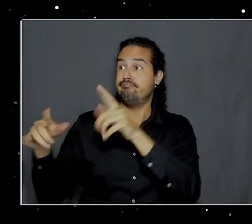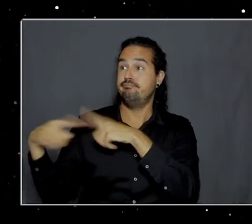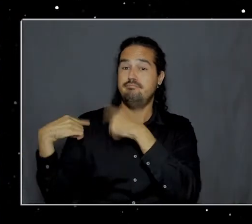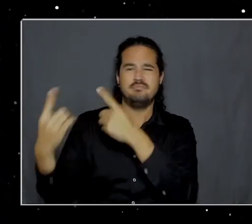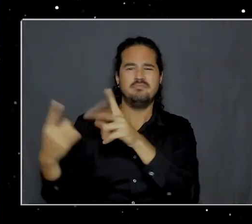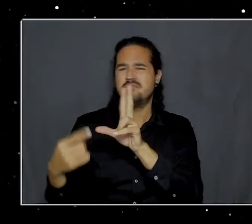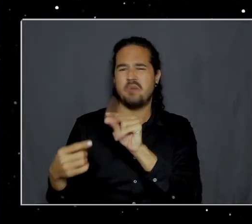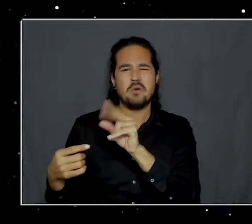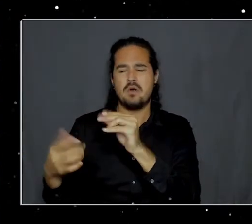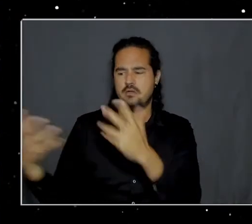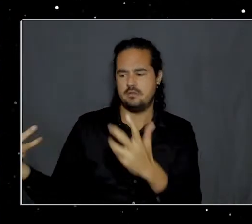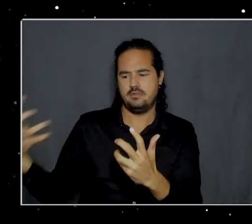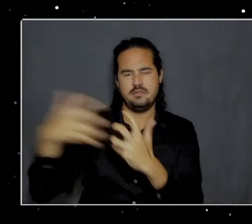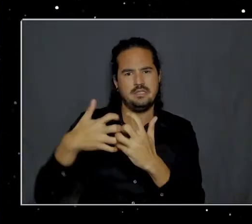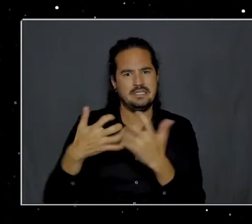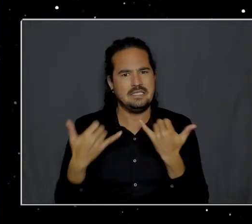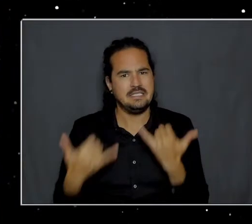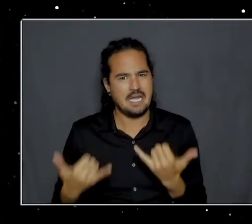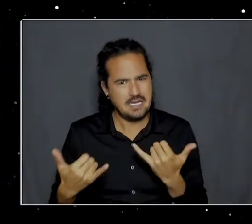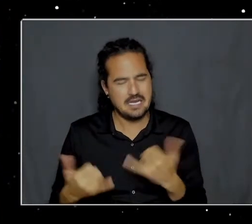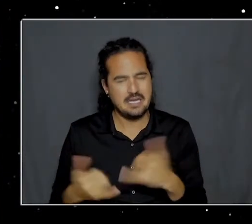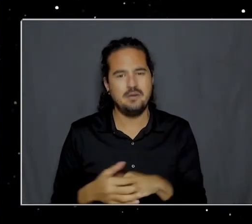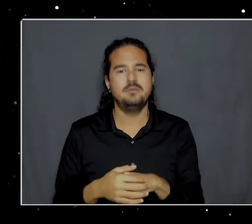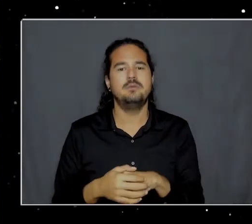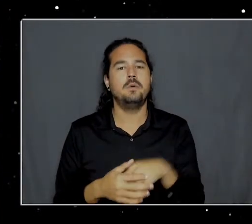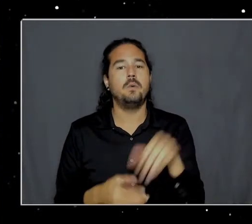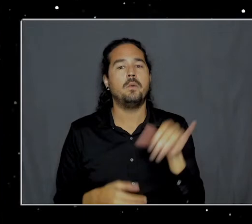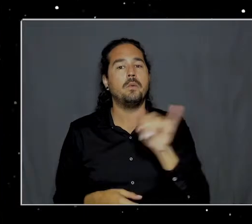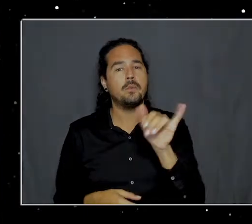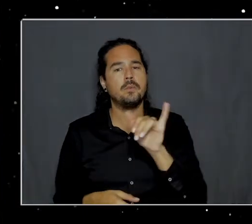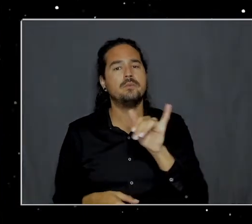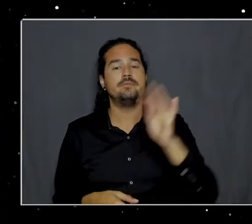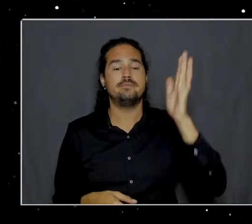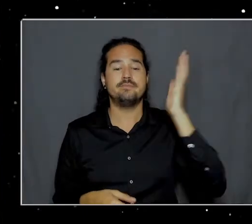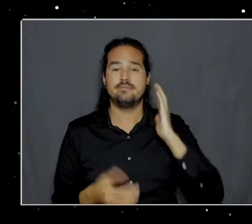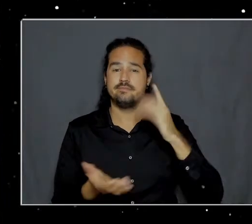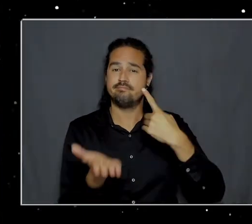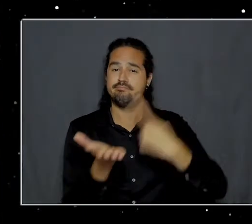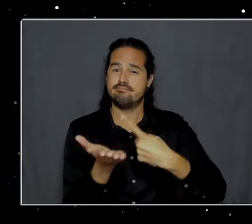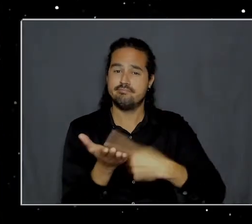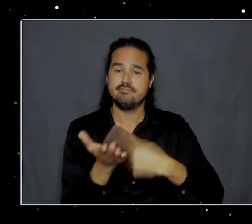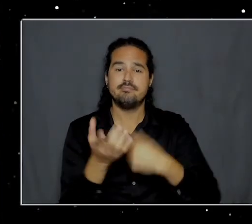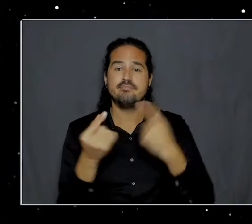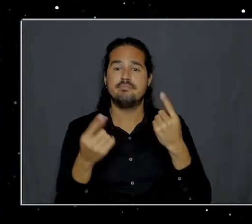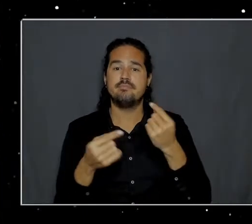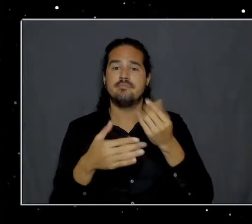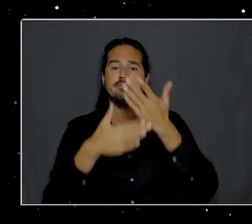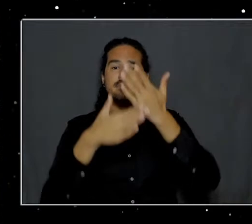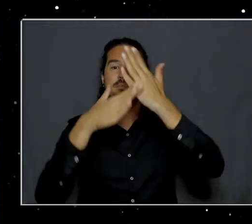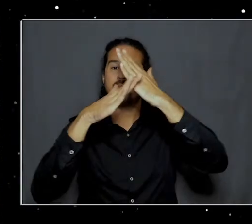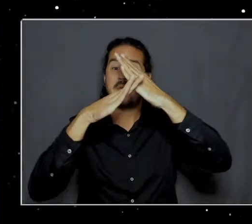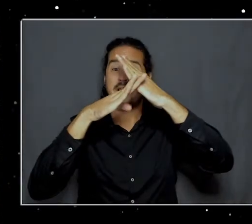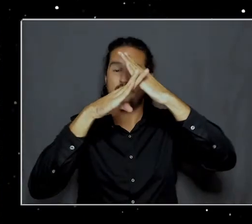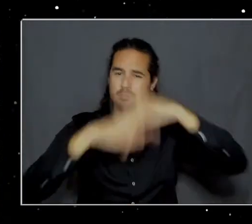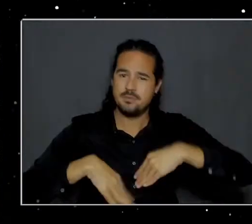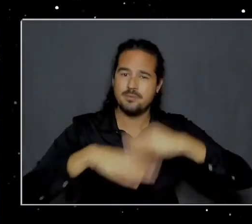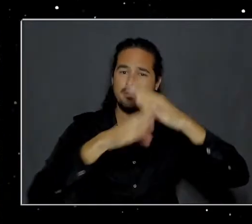SO THAT'S ONE. THE OTHER THING IS WE'VE LEARNED SOME THINGS.